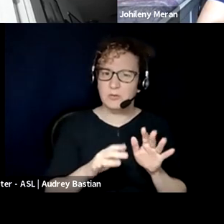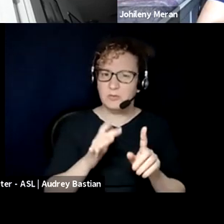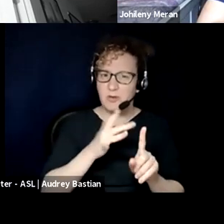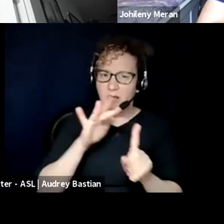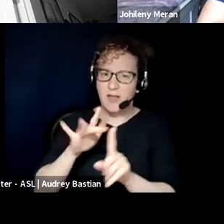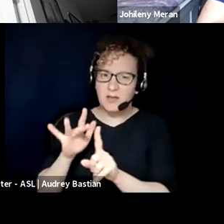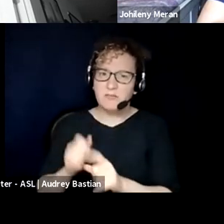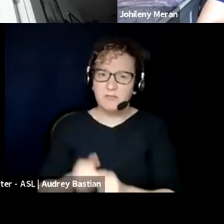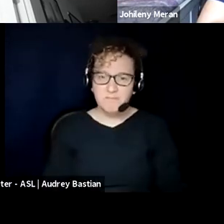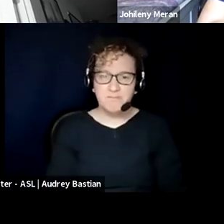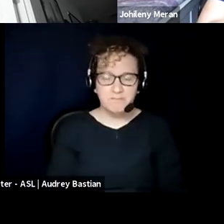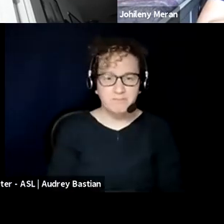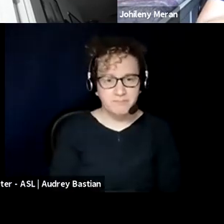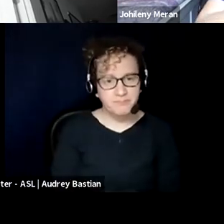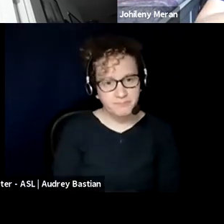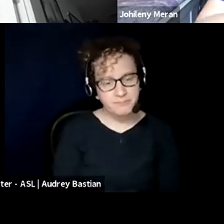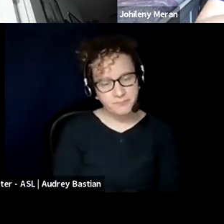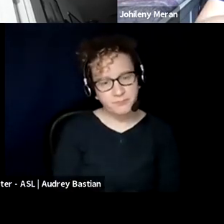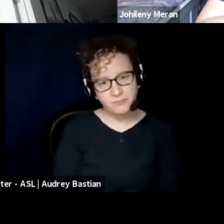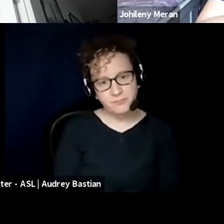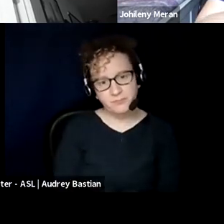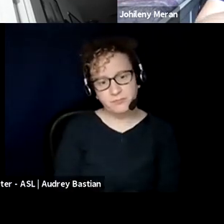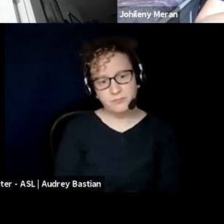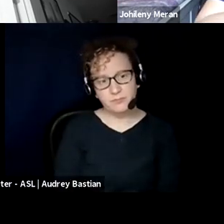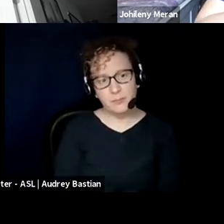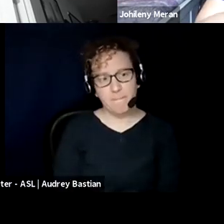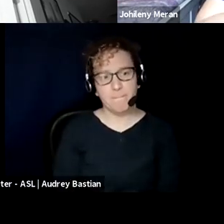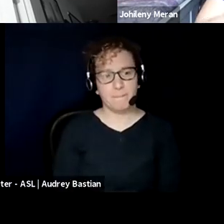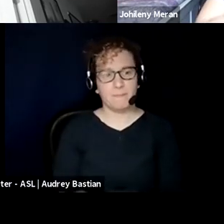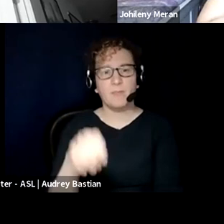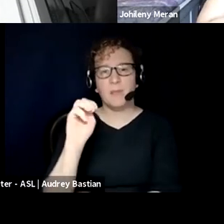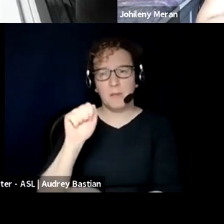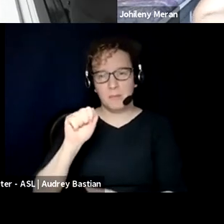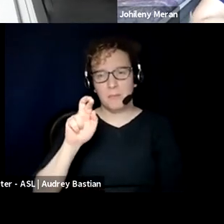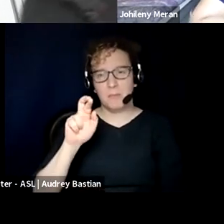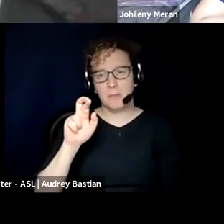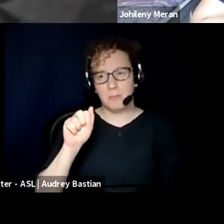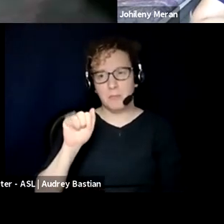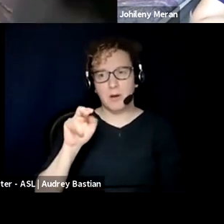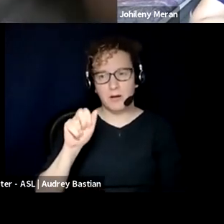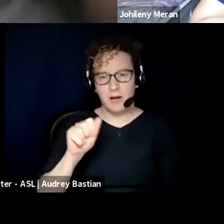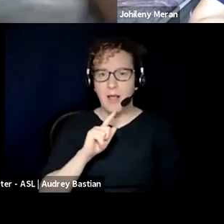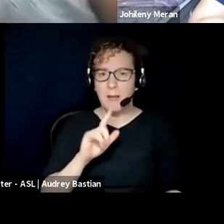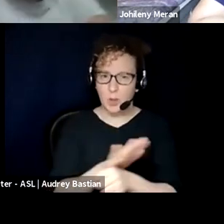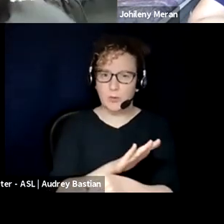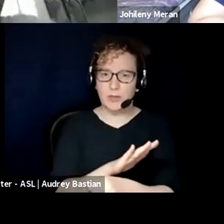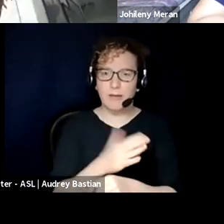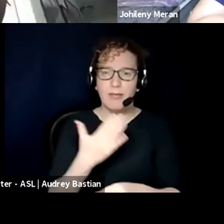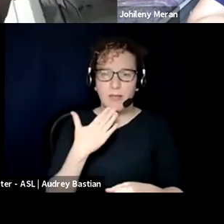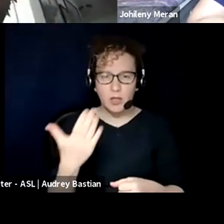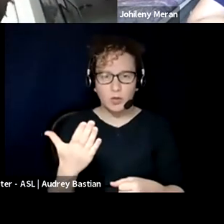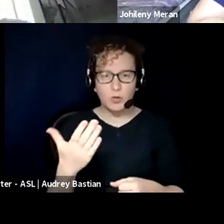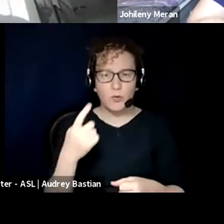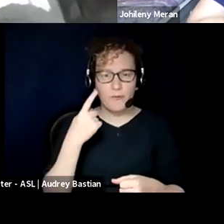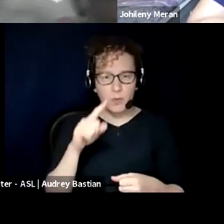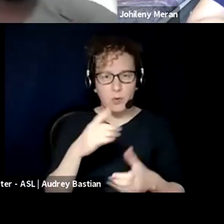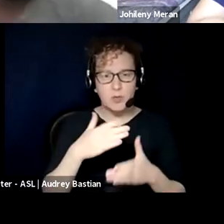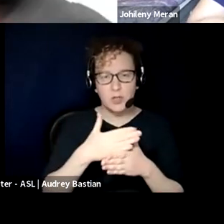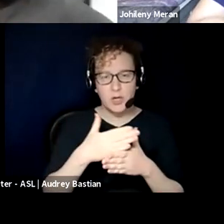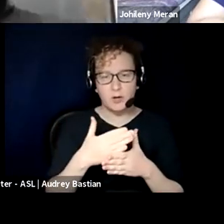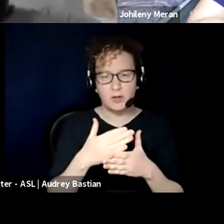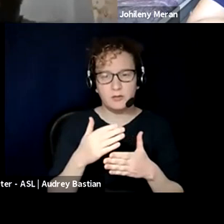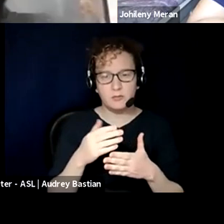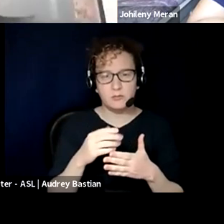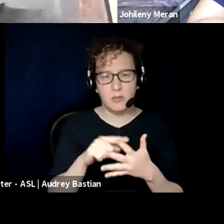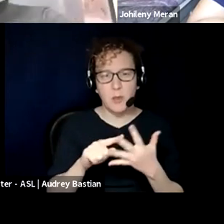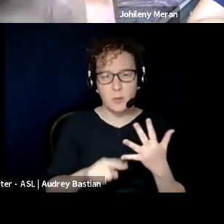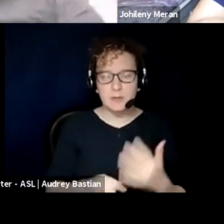Absolutely. This is Maraina. Absolutely thank you for sharing those. Welcome